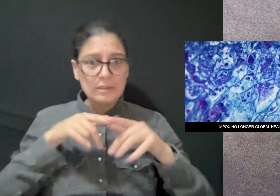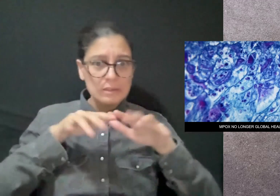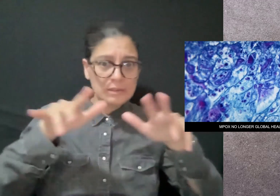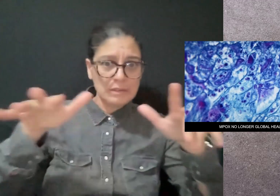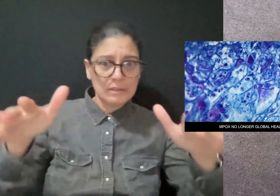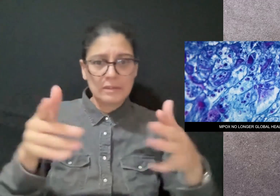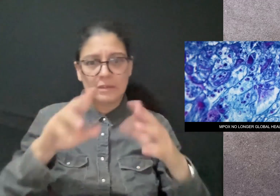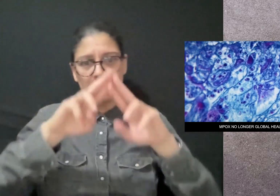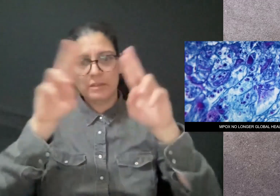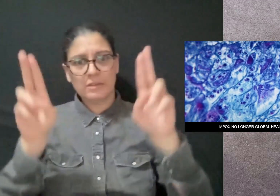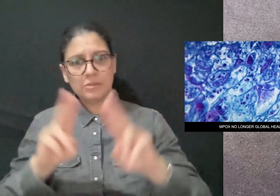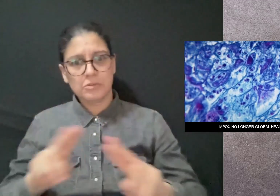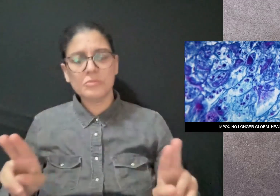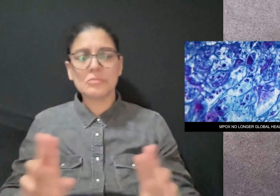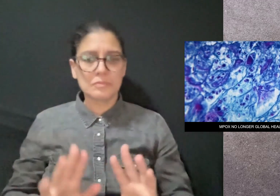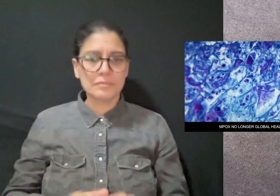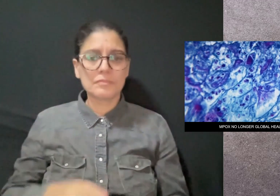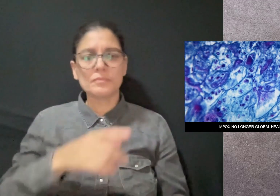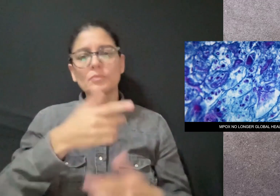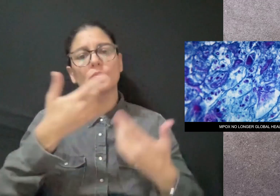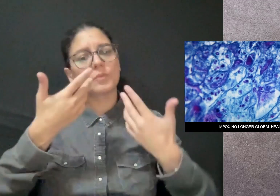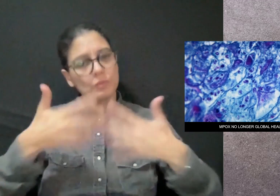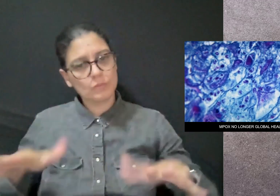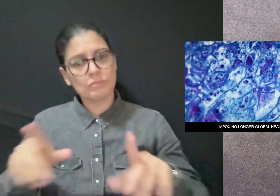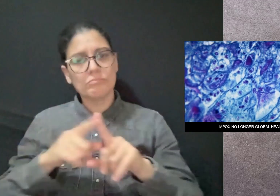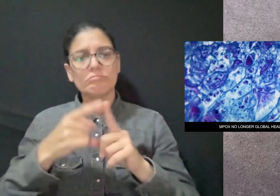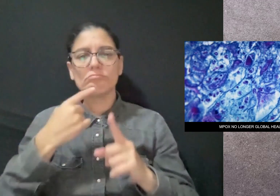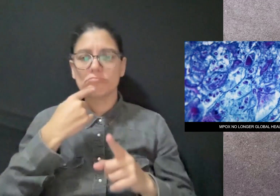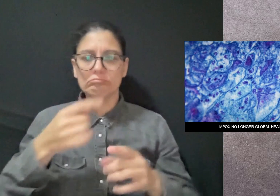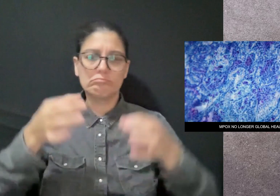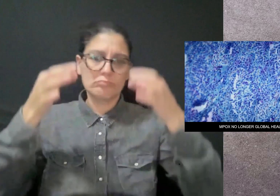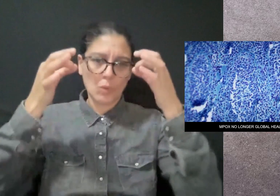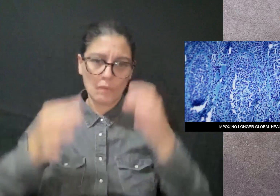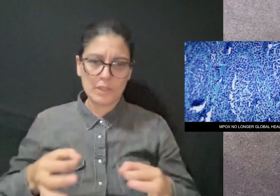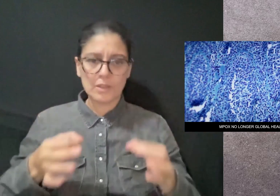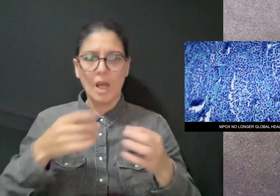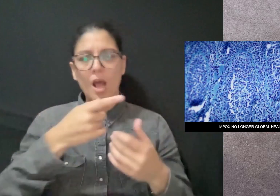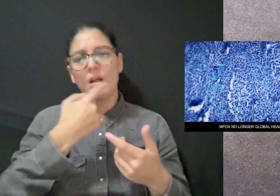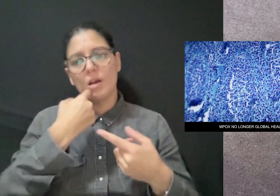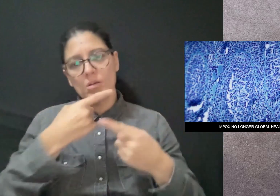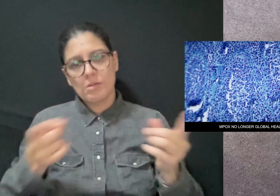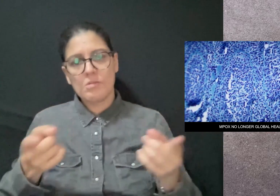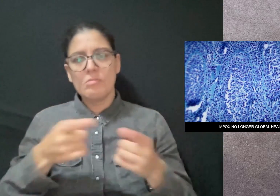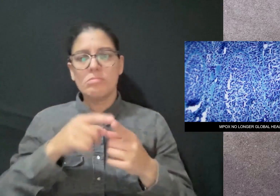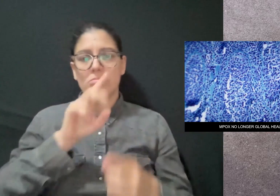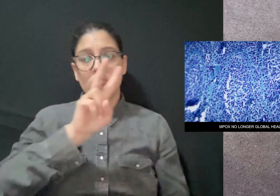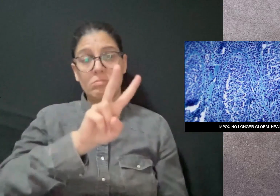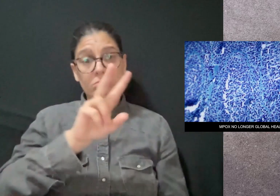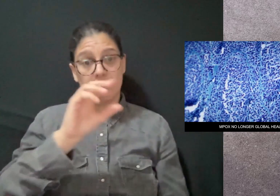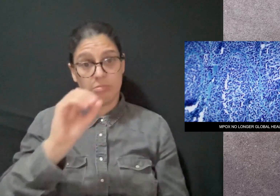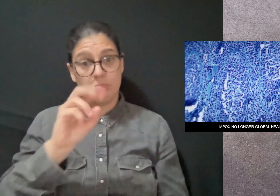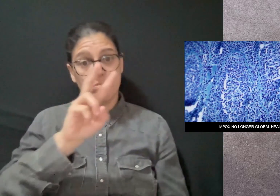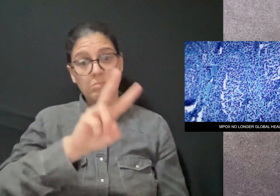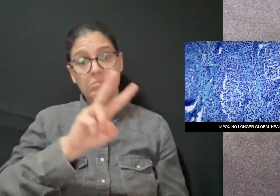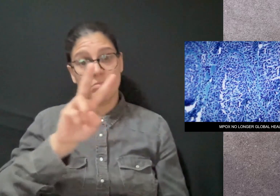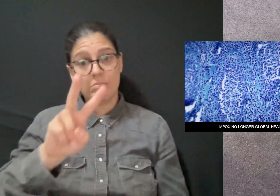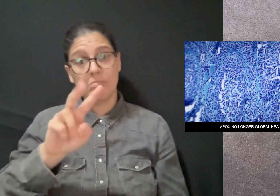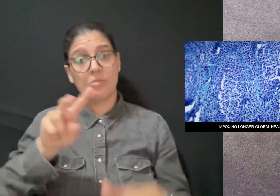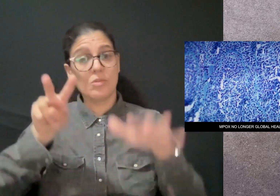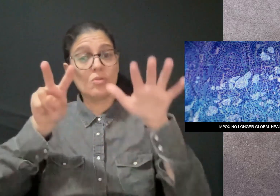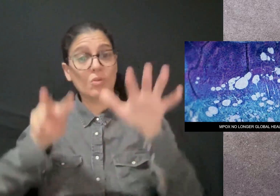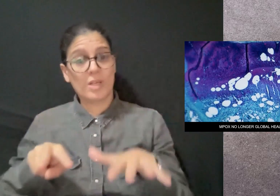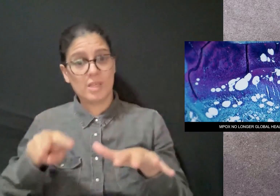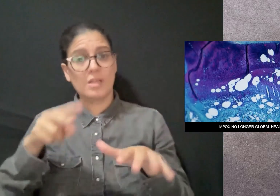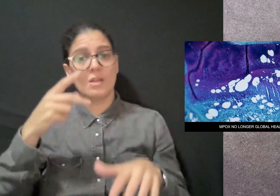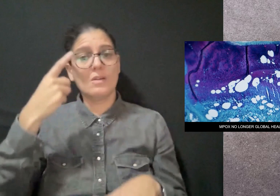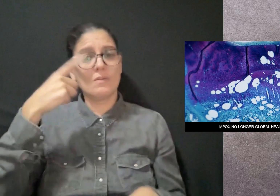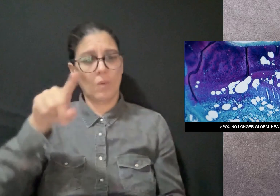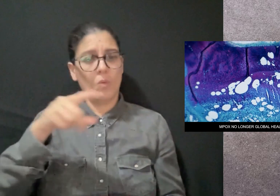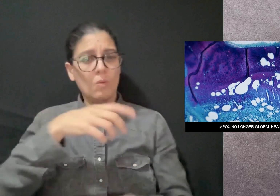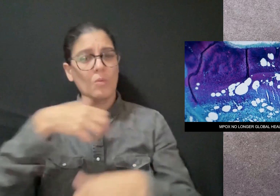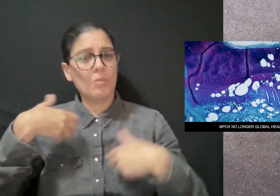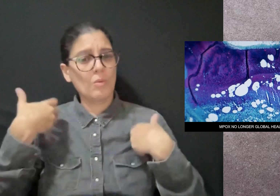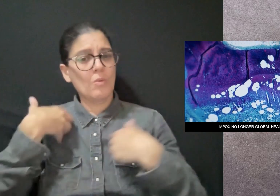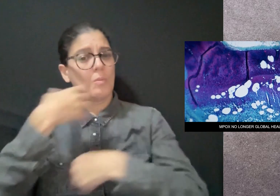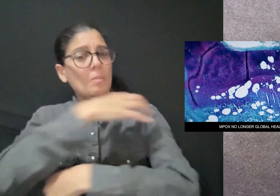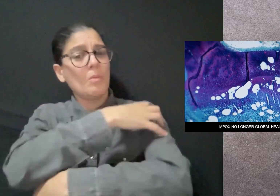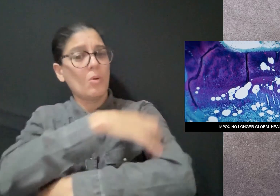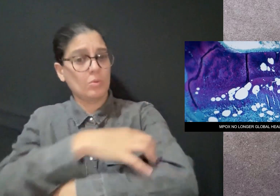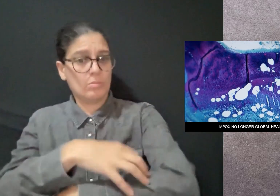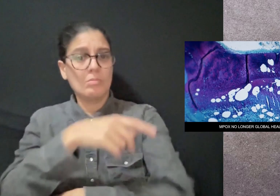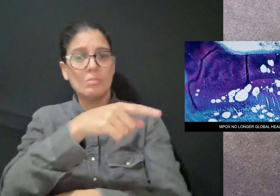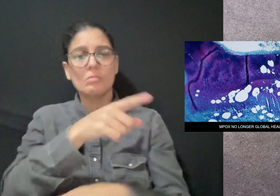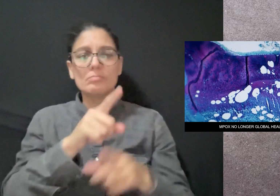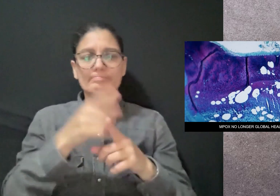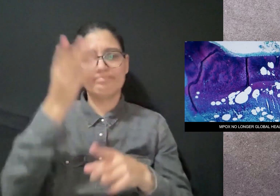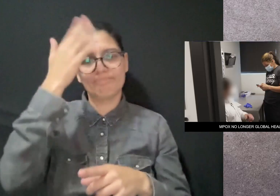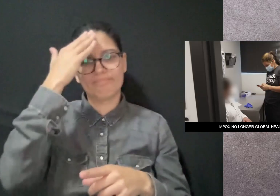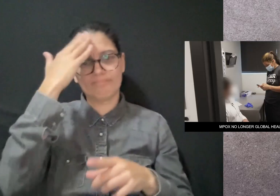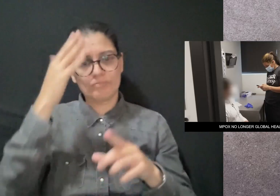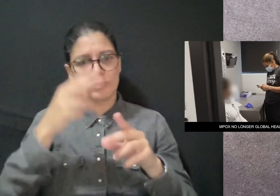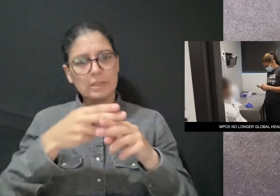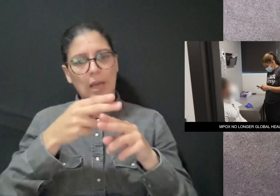concern it ends an official announcement that's been in place since July 2022 for M-Pox previously